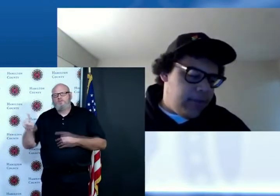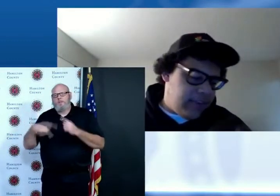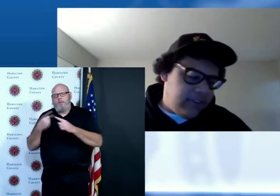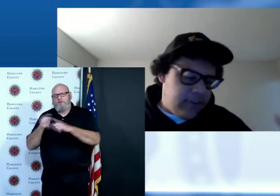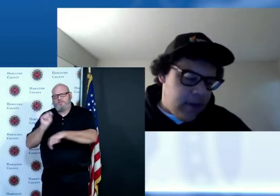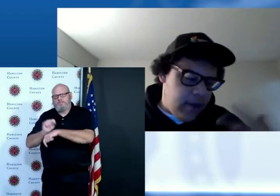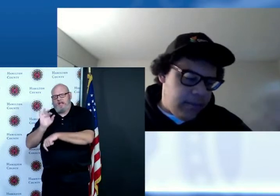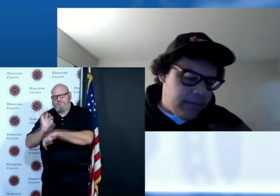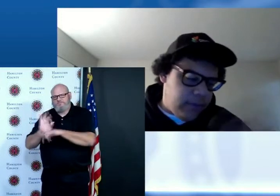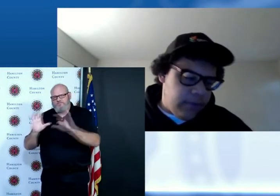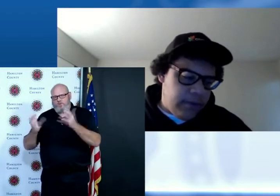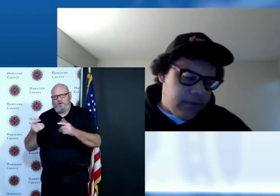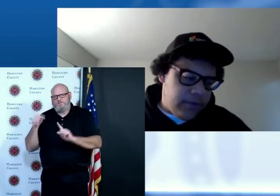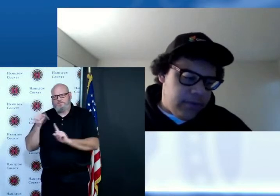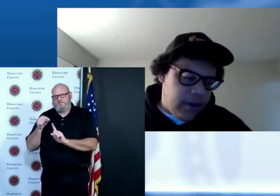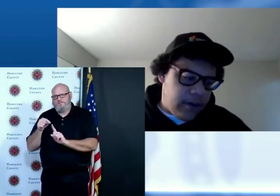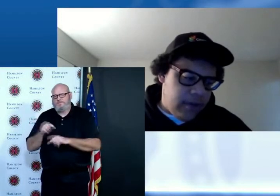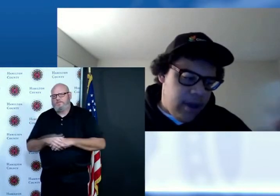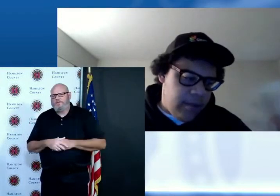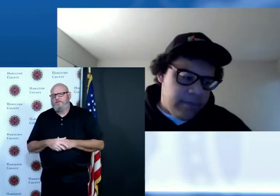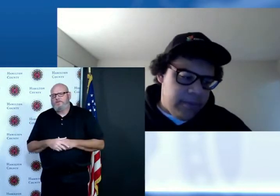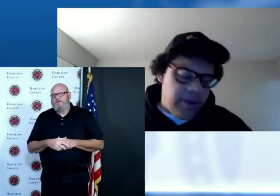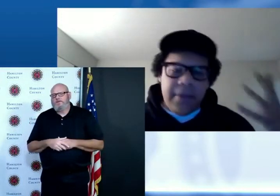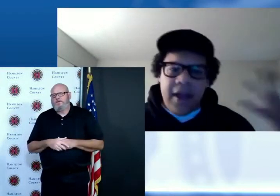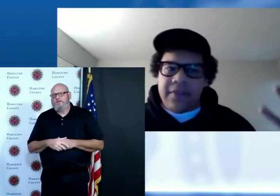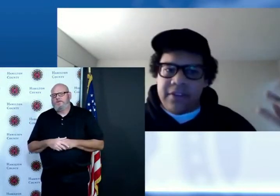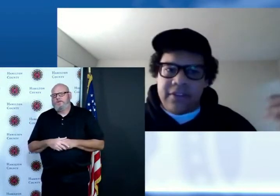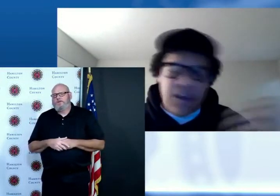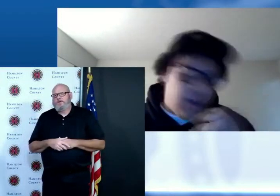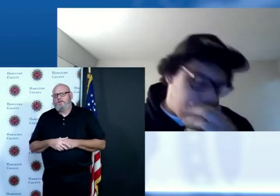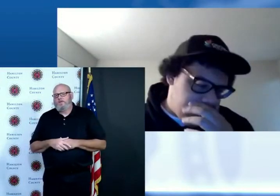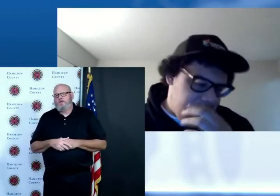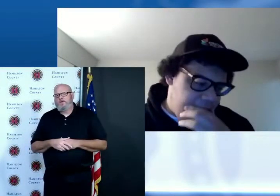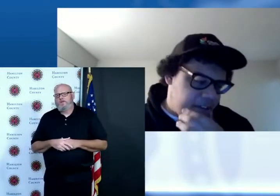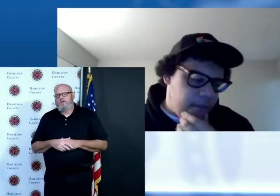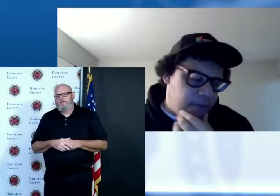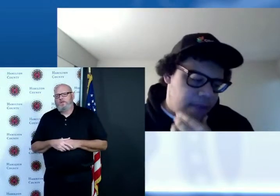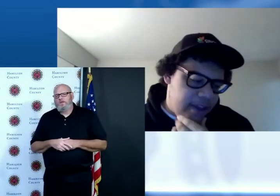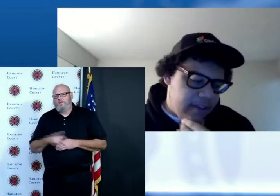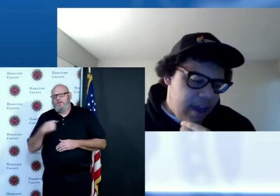since you we we first started hearing about this over the past couple of weeks